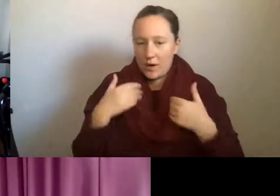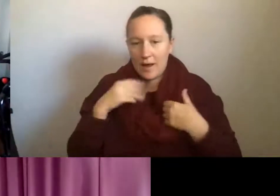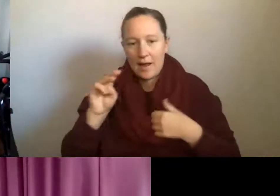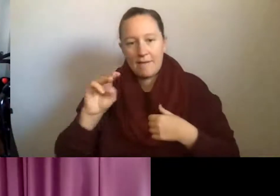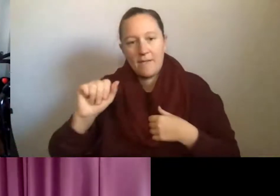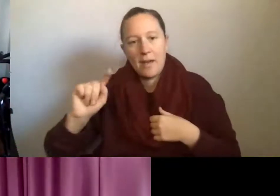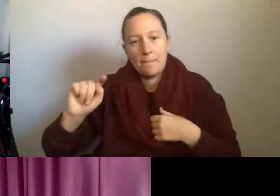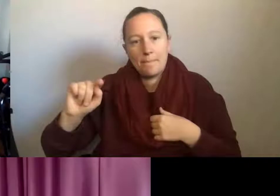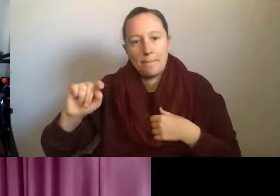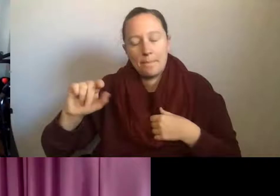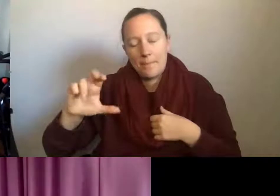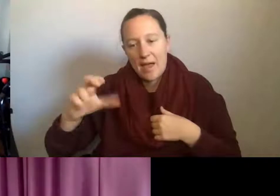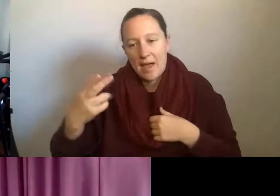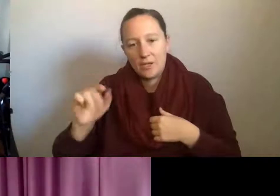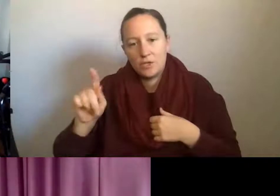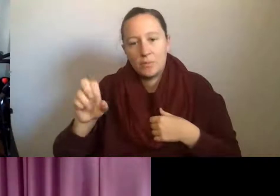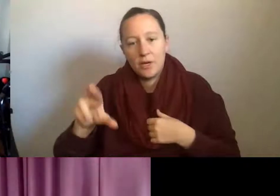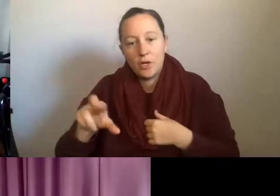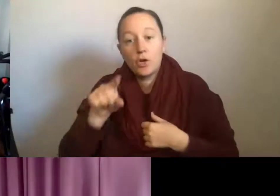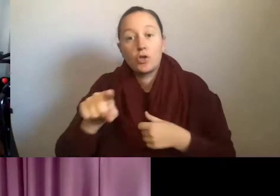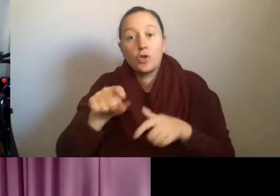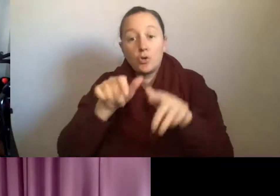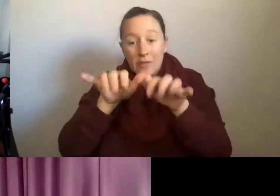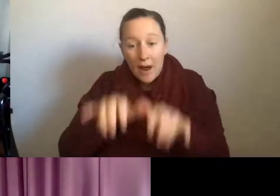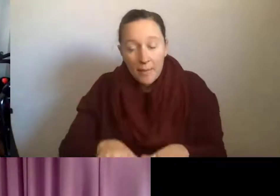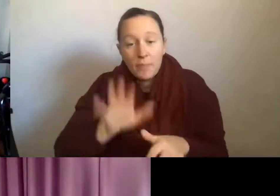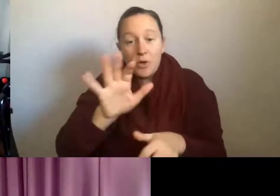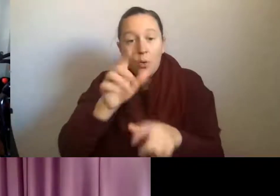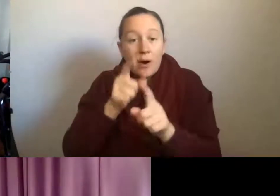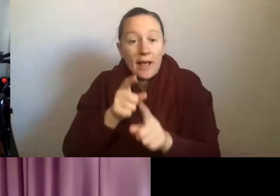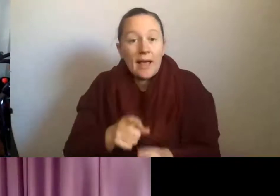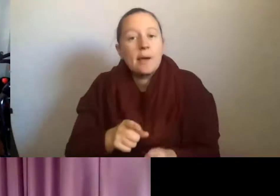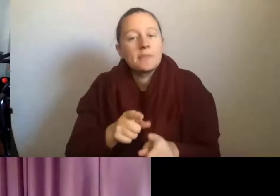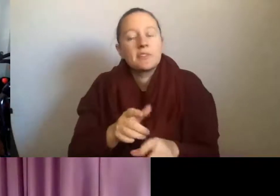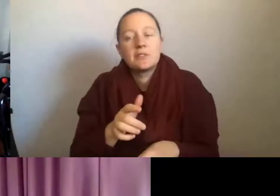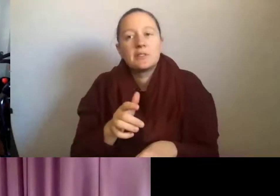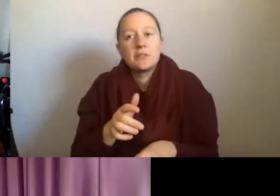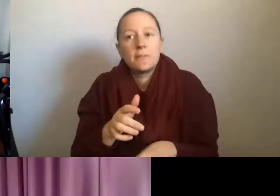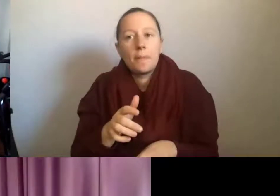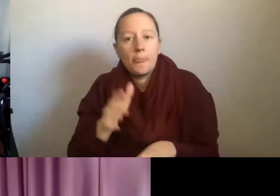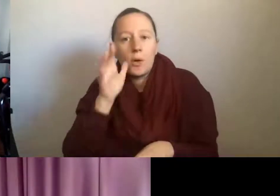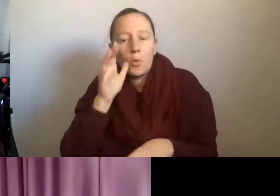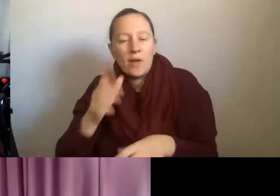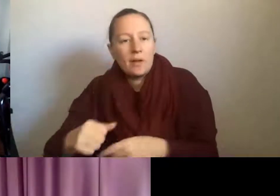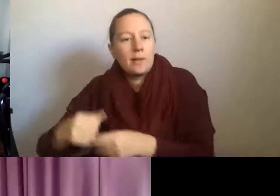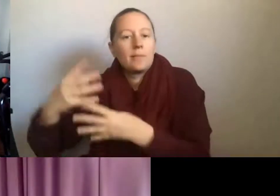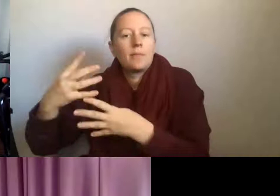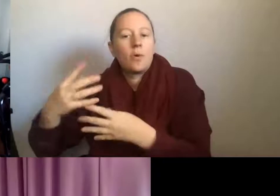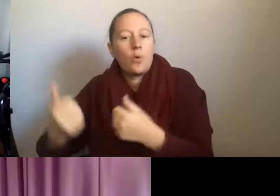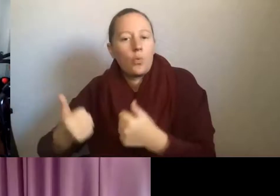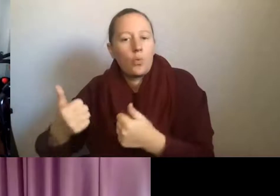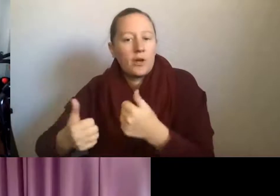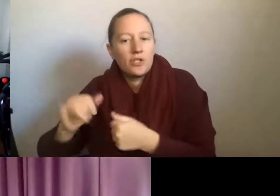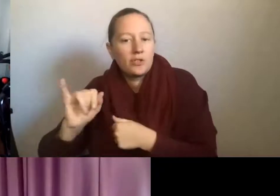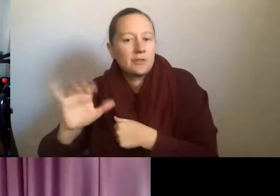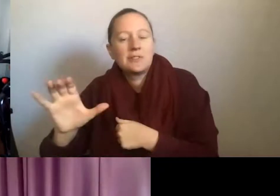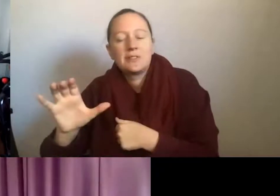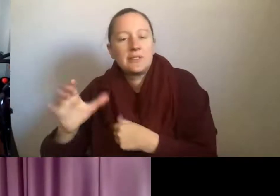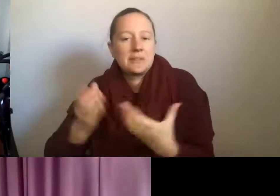That if you take your aims and drop it right into Matchmaker, it will go and tell you what institutes might be interested in your research